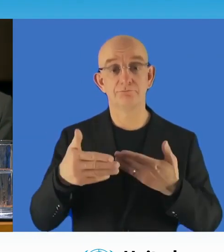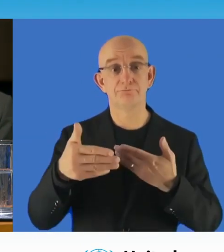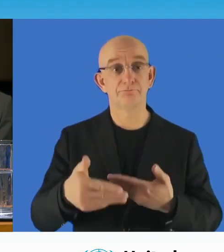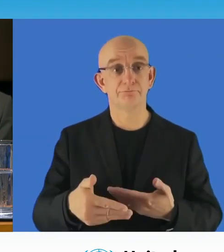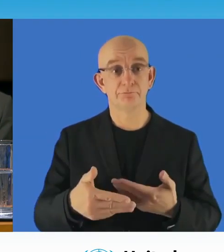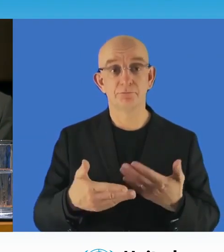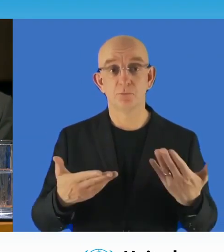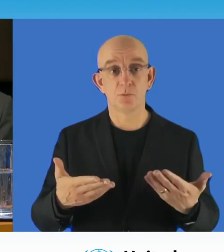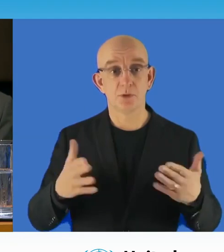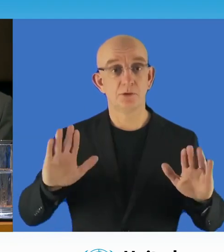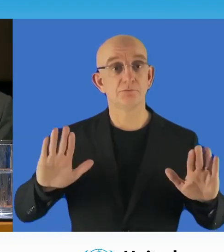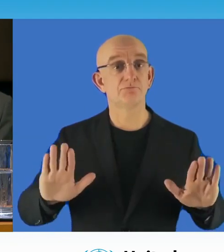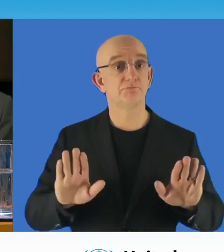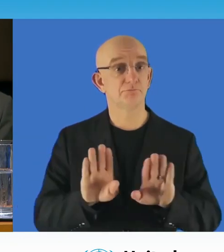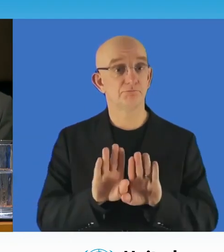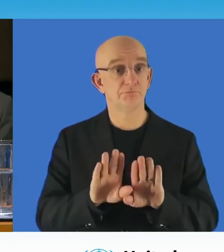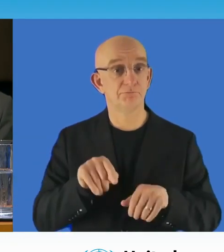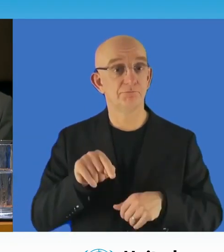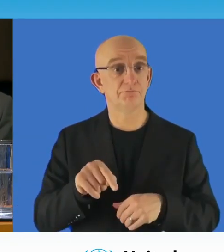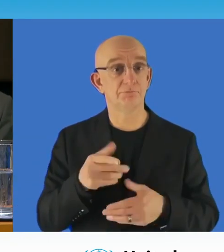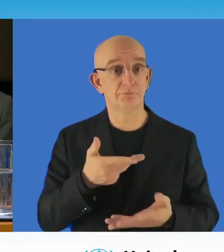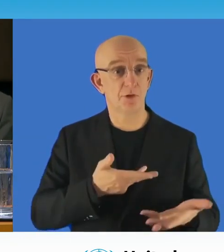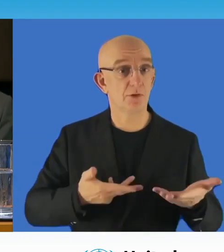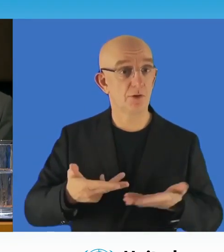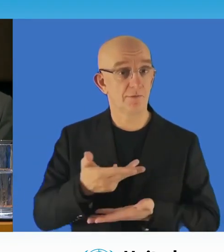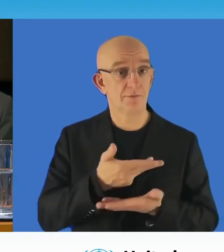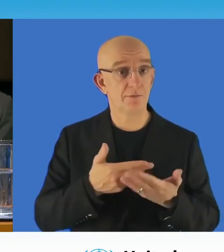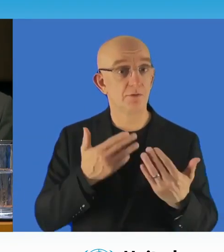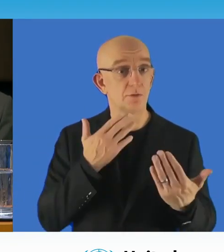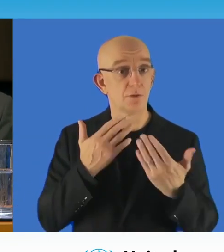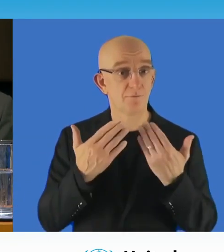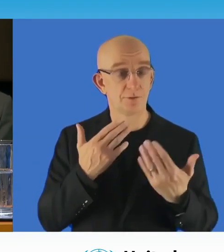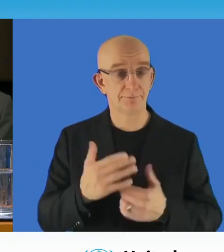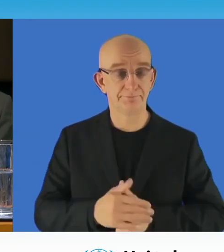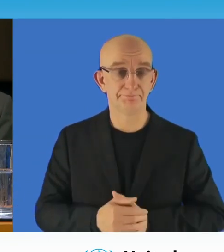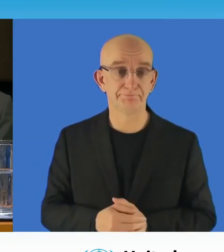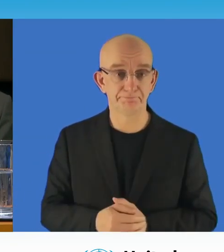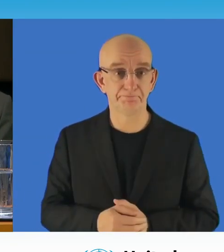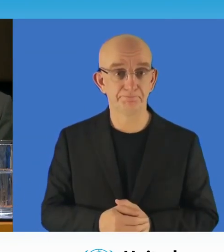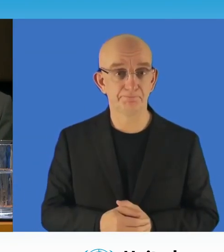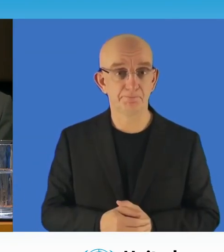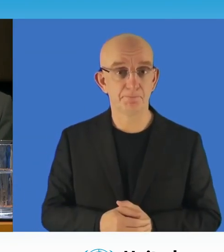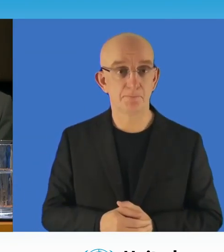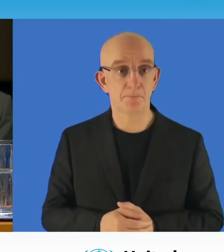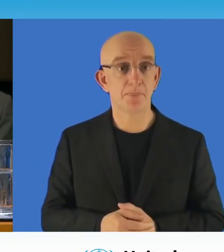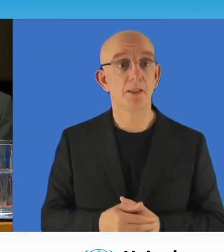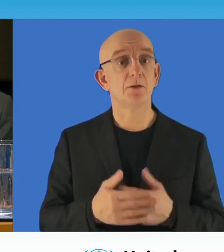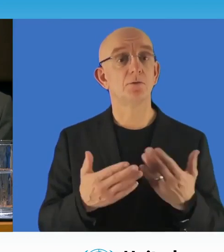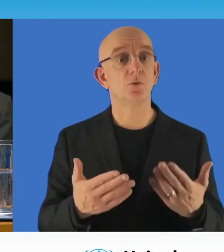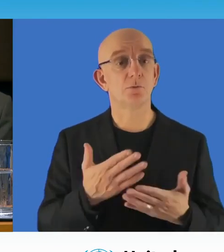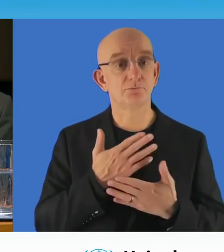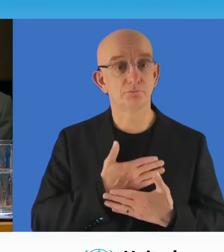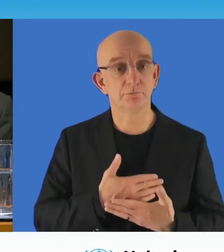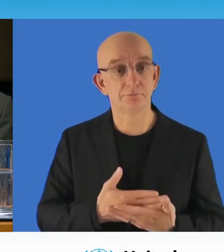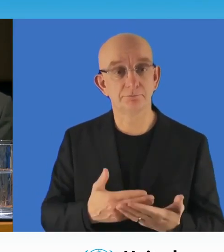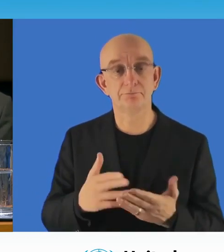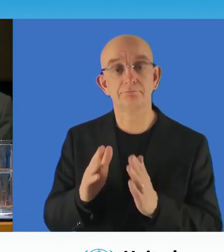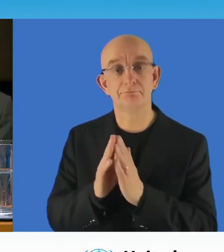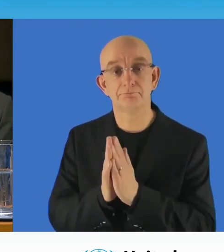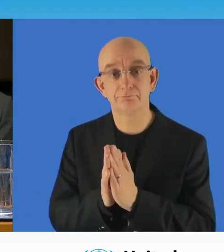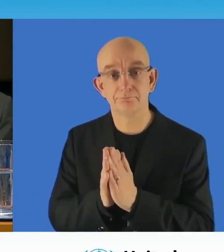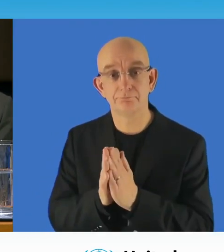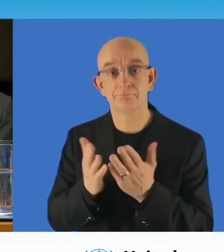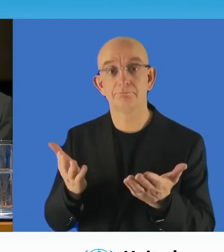from Georgia Greece Panama and Sri Lanka to say a few words before we close the meeting first I